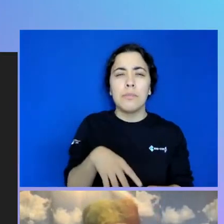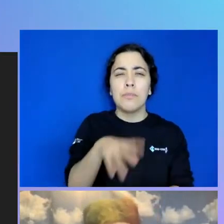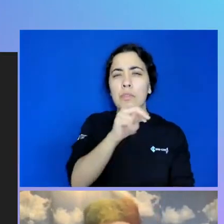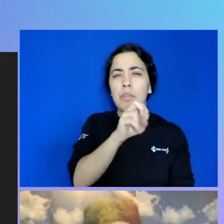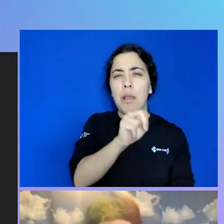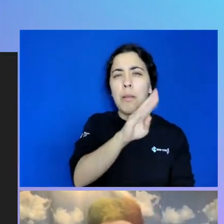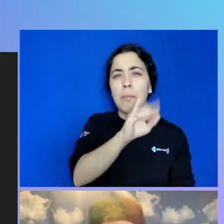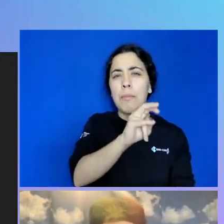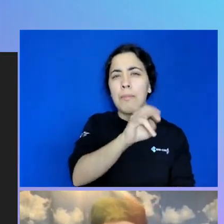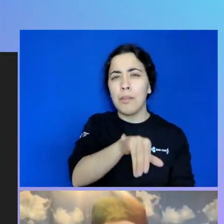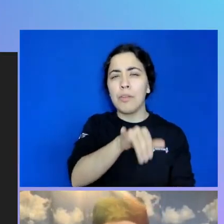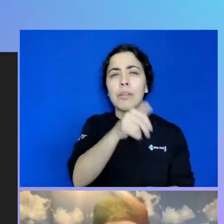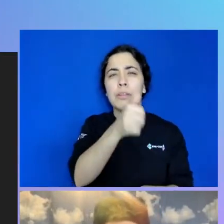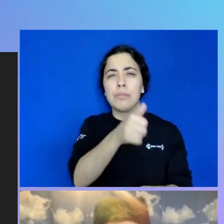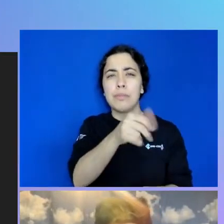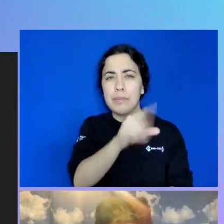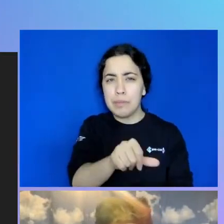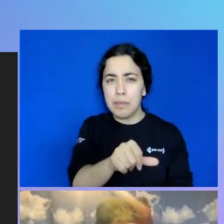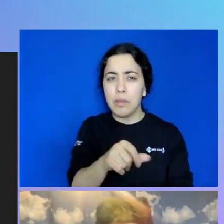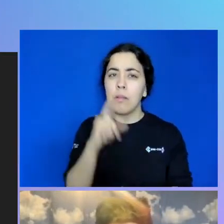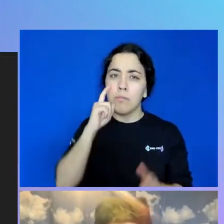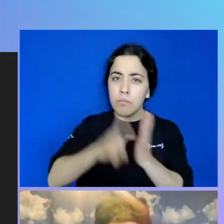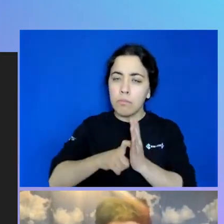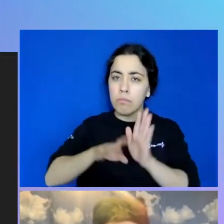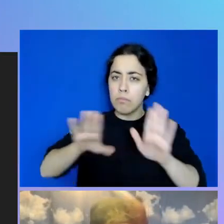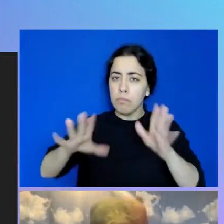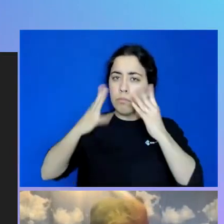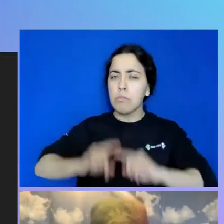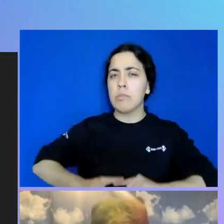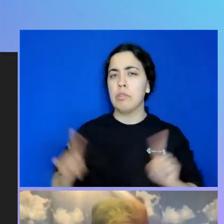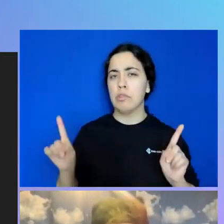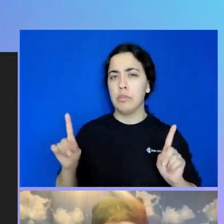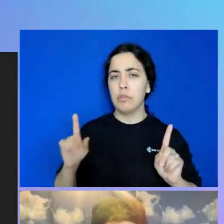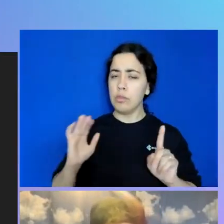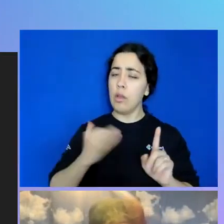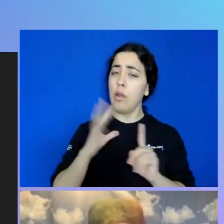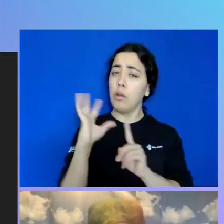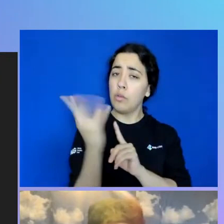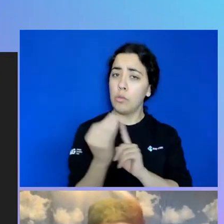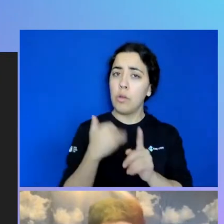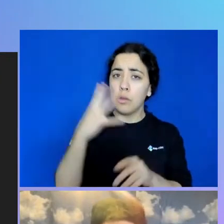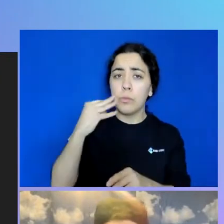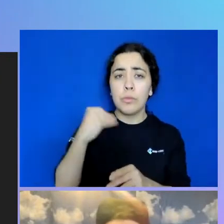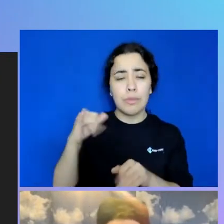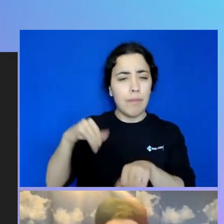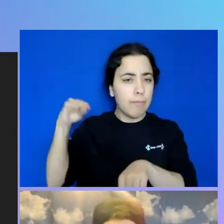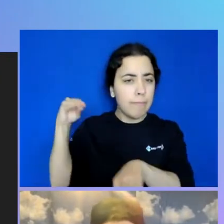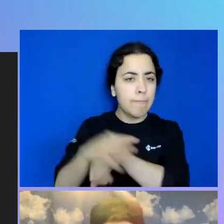experiences are different and that our culture and our experiences is can play into the